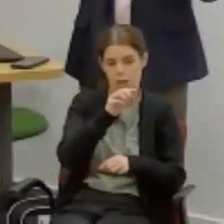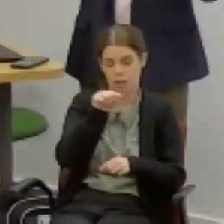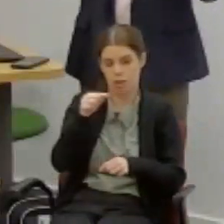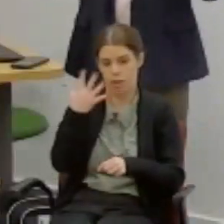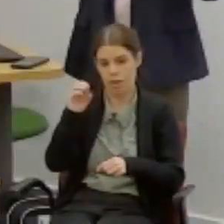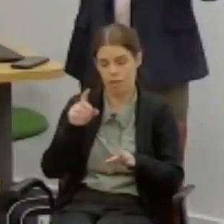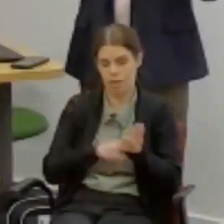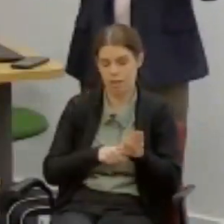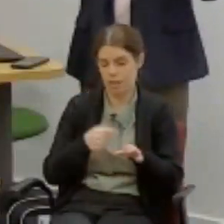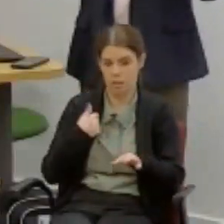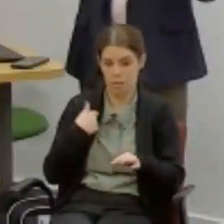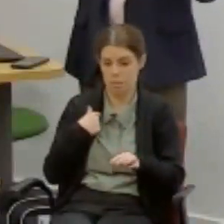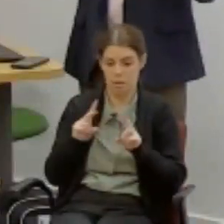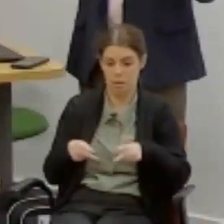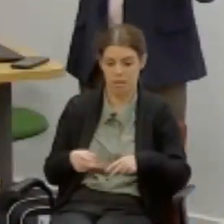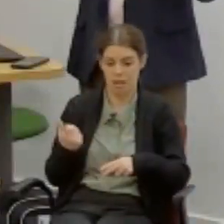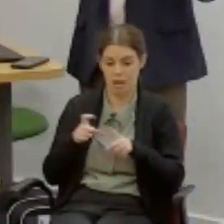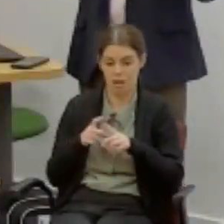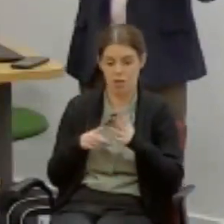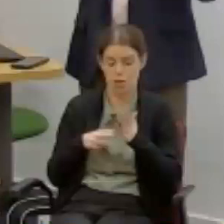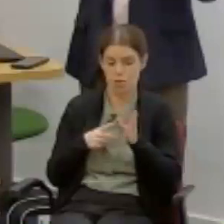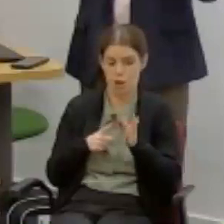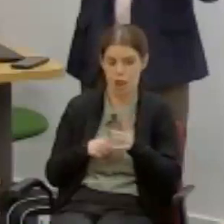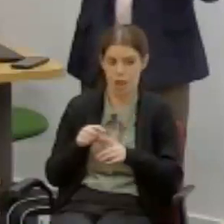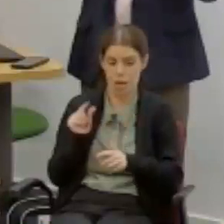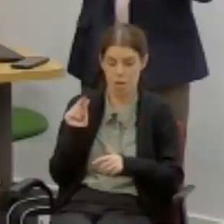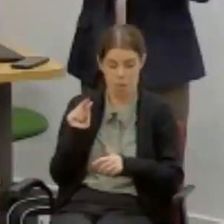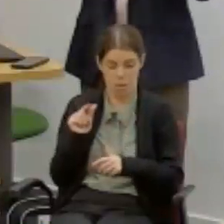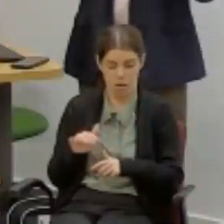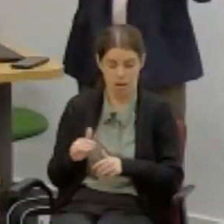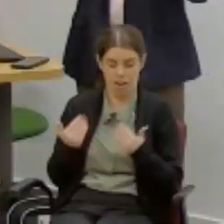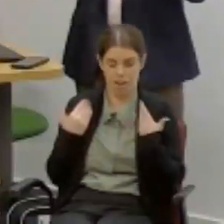I'll be long gone probably hanging on possibly be long gone.